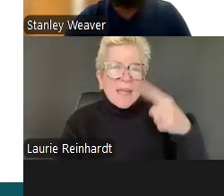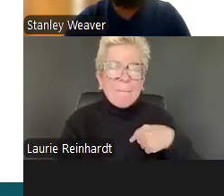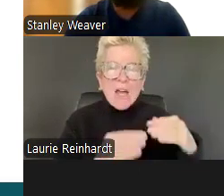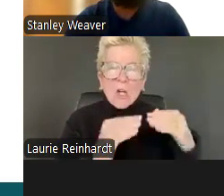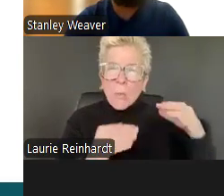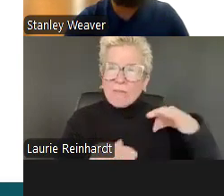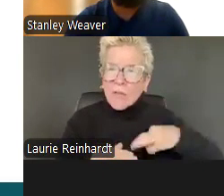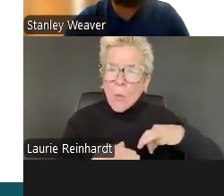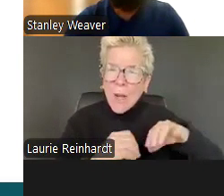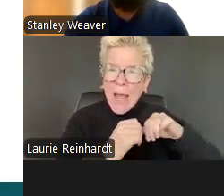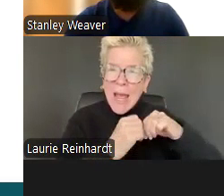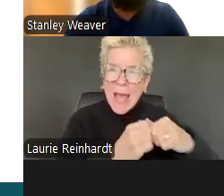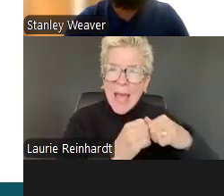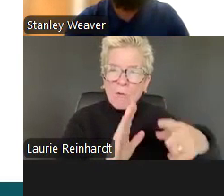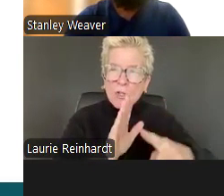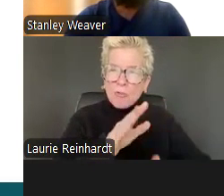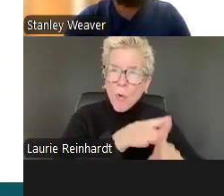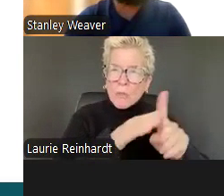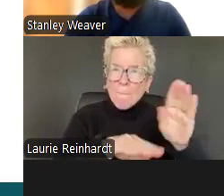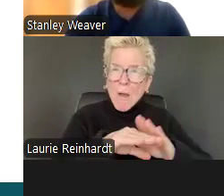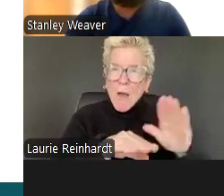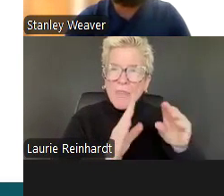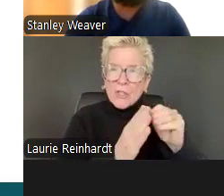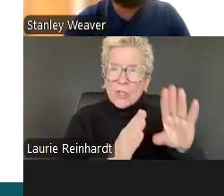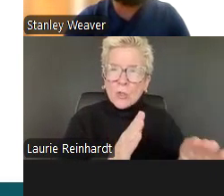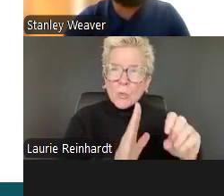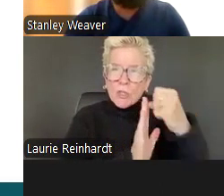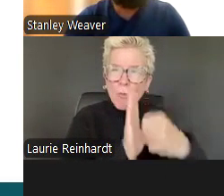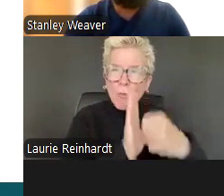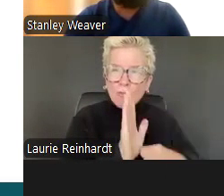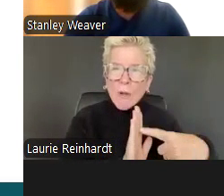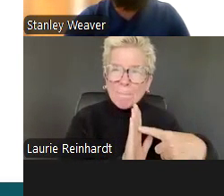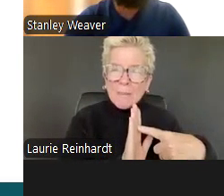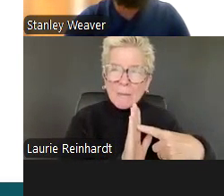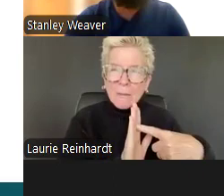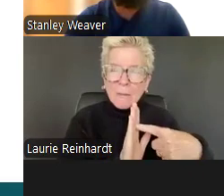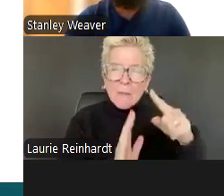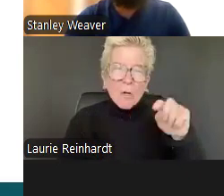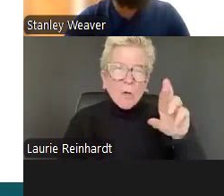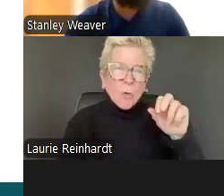displayed on a student's transcript, it is very important to make sure that students and